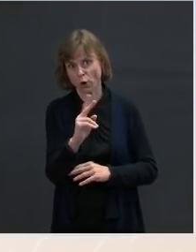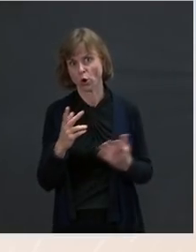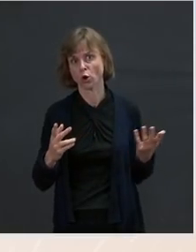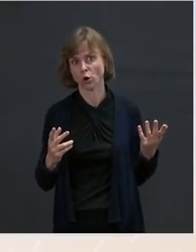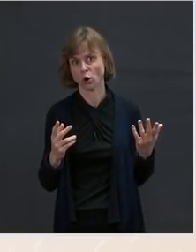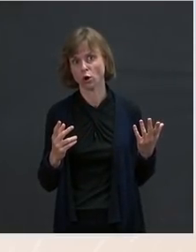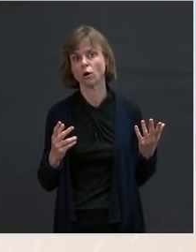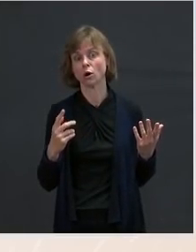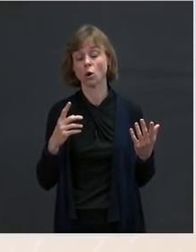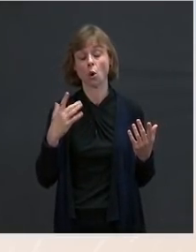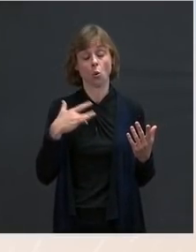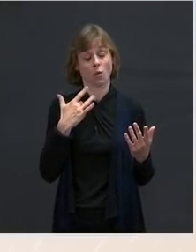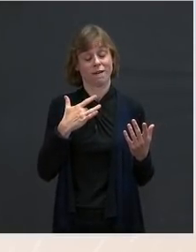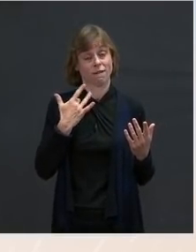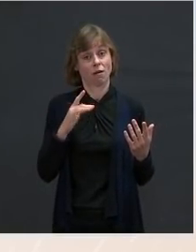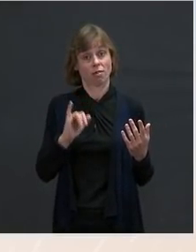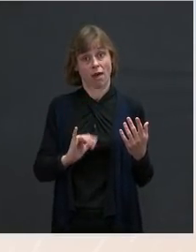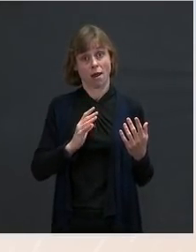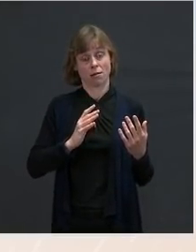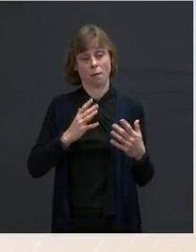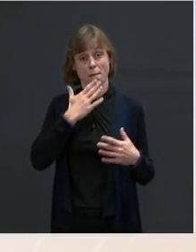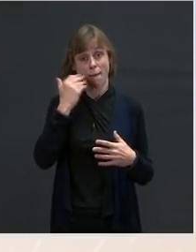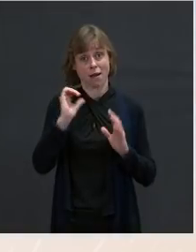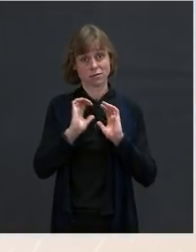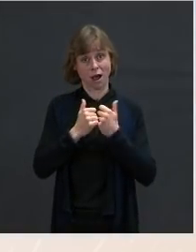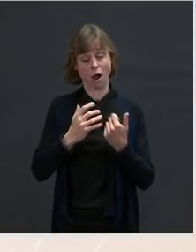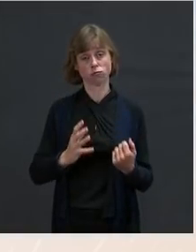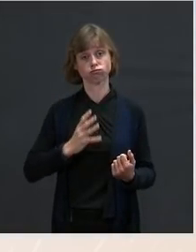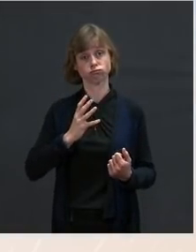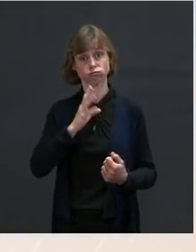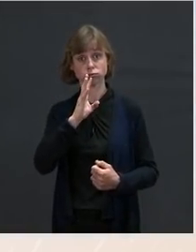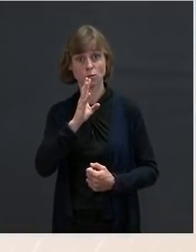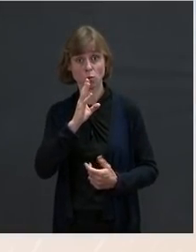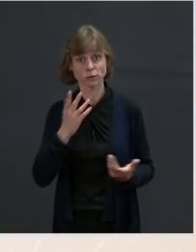Let's go to Jeff. The Press: Thanks, Jen. Just a -- one follow-up on Iran.